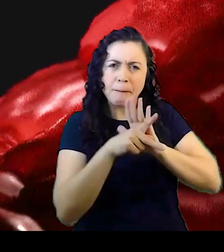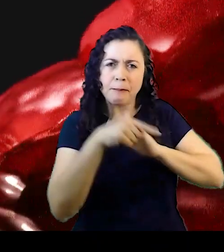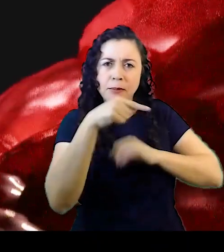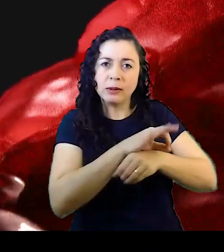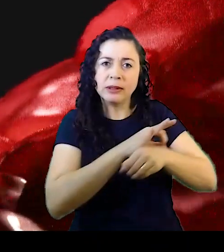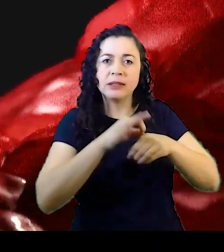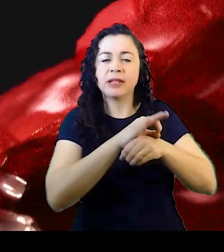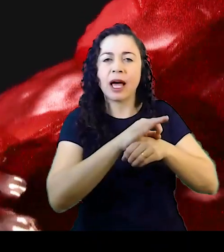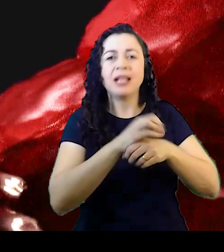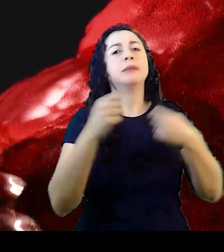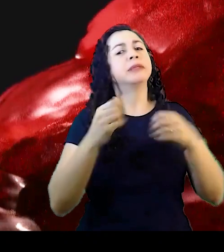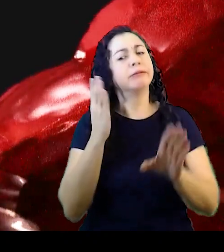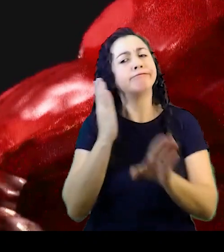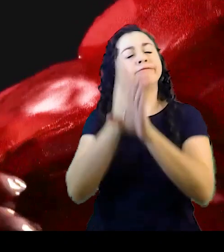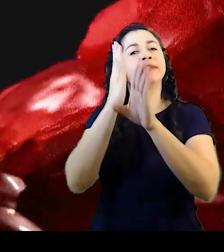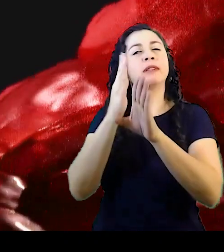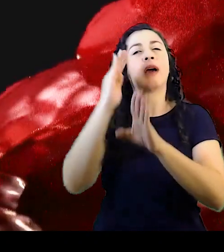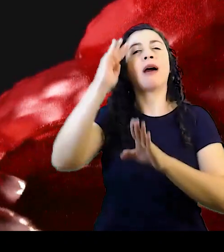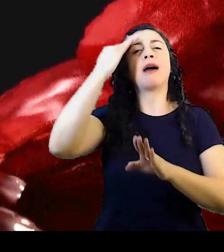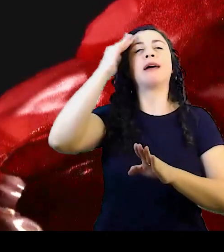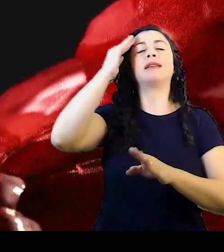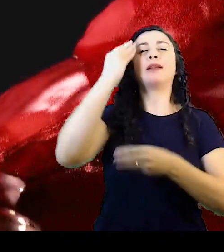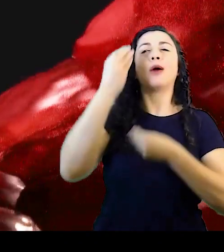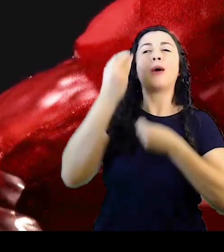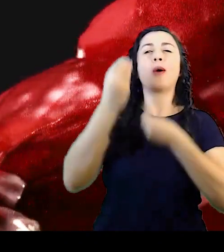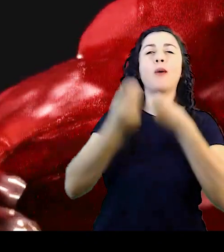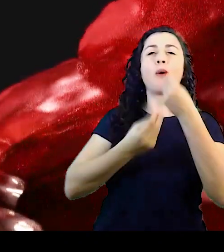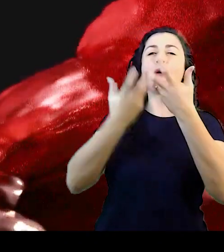to find ways to inhibit the replication of the virus.